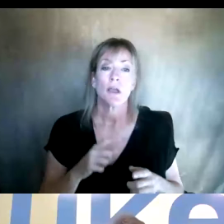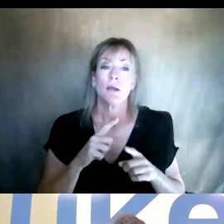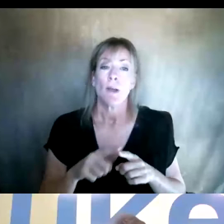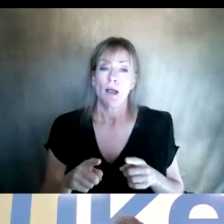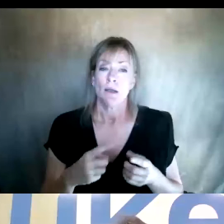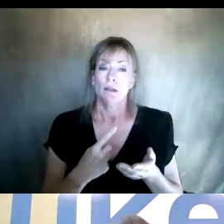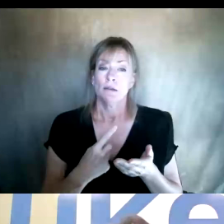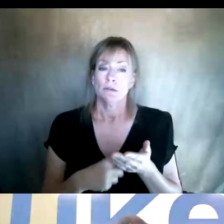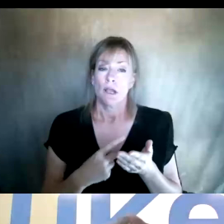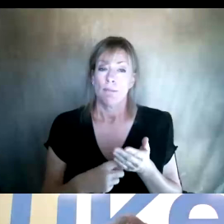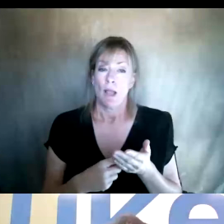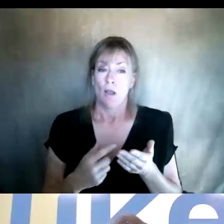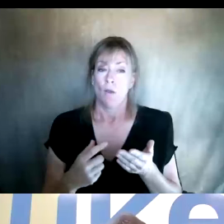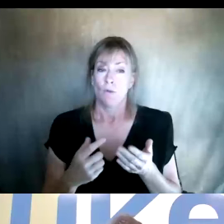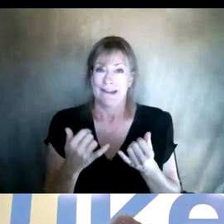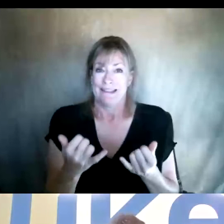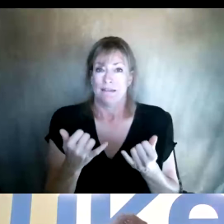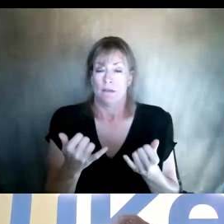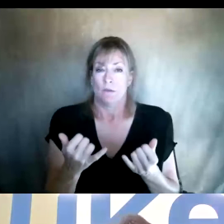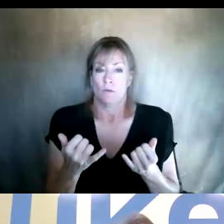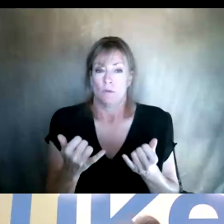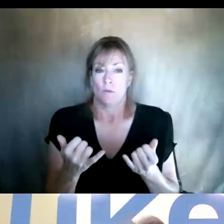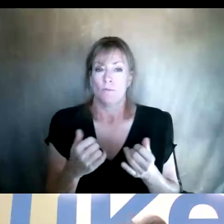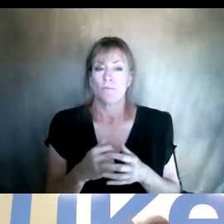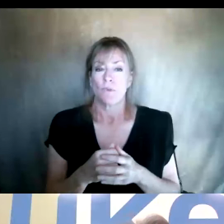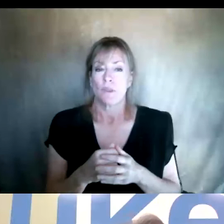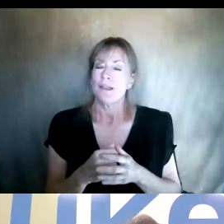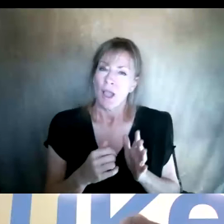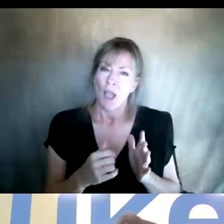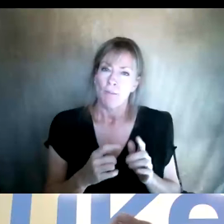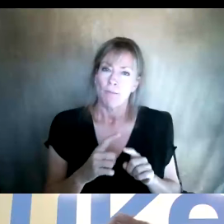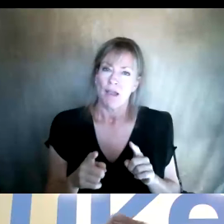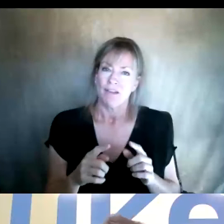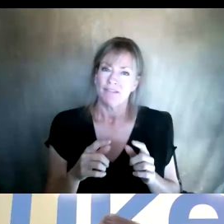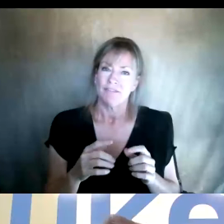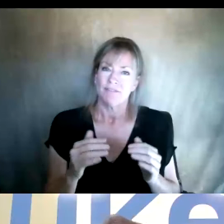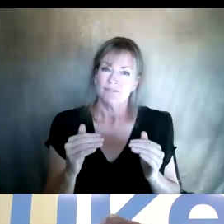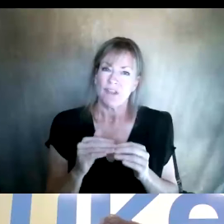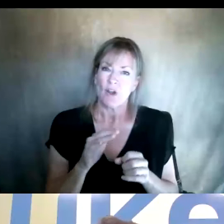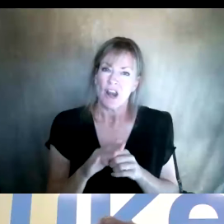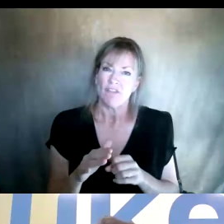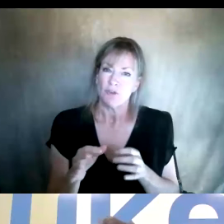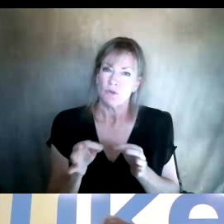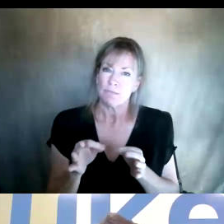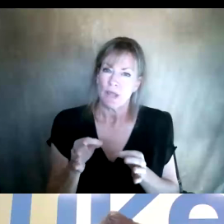WHERE WE ARE, IT IS FAIR THAT I TELL YOU WHERE WE WERE.